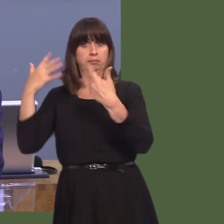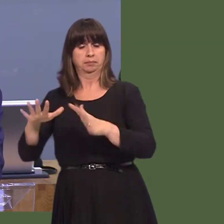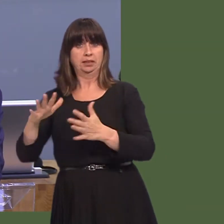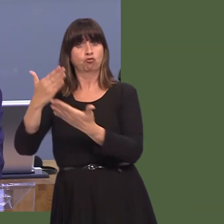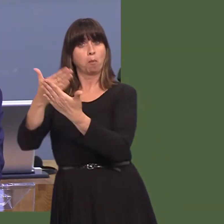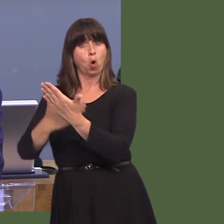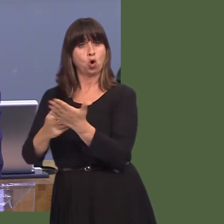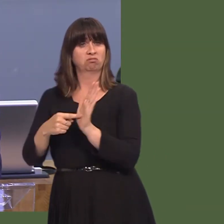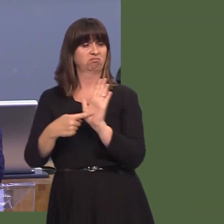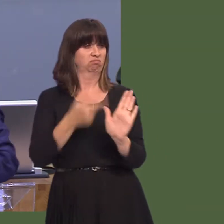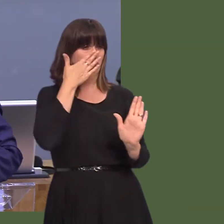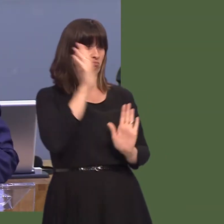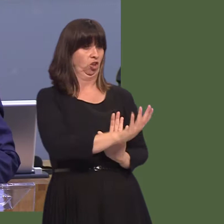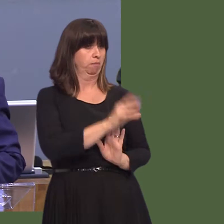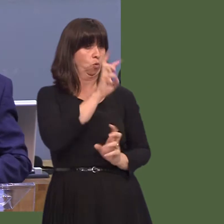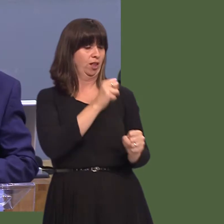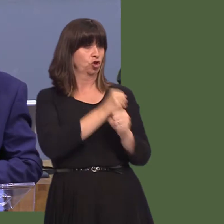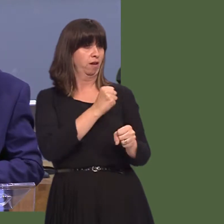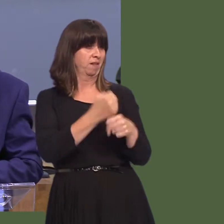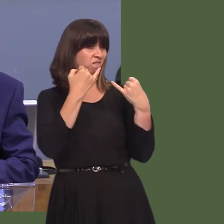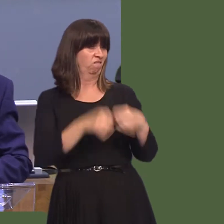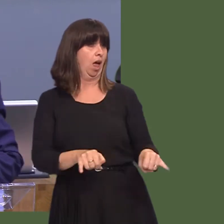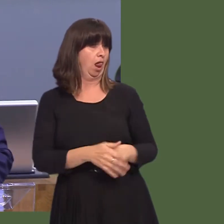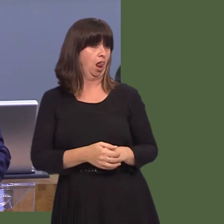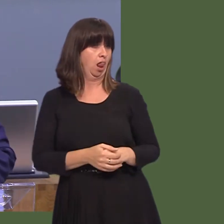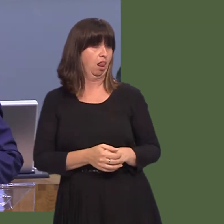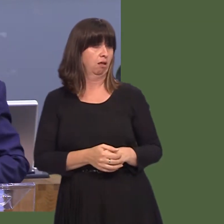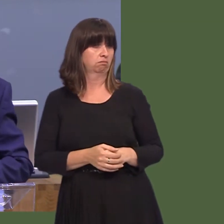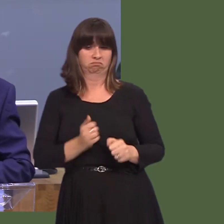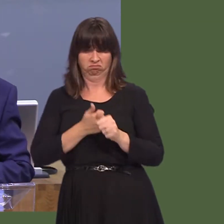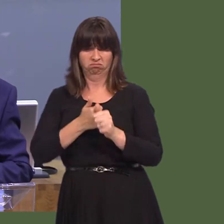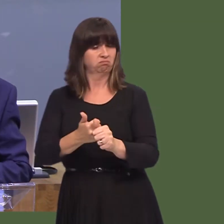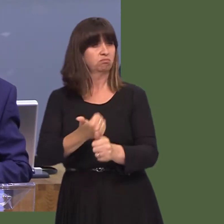Government is failing to deliver the support needed for children and young people with learning disabilities.